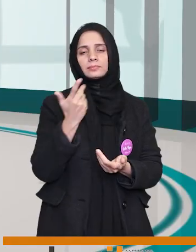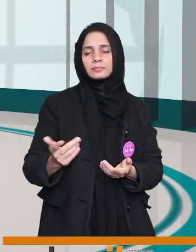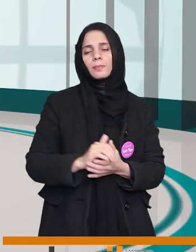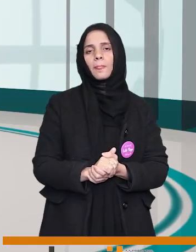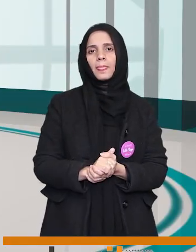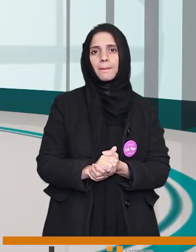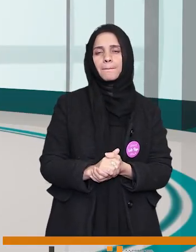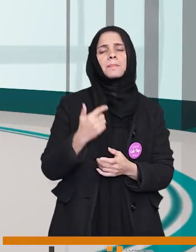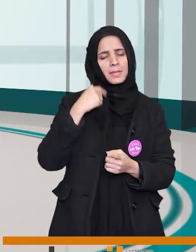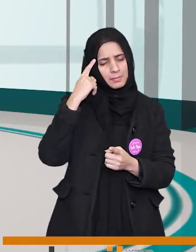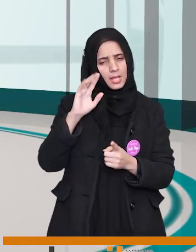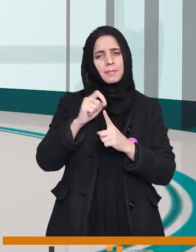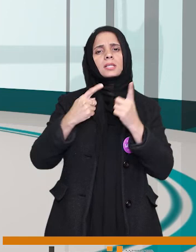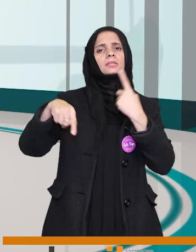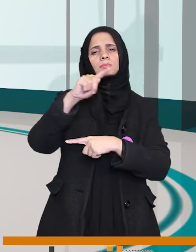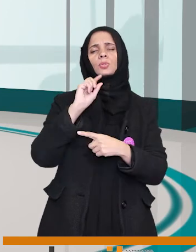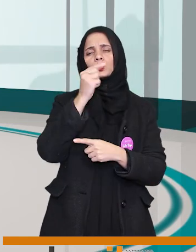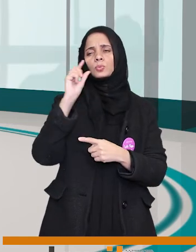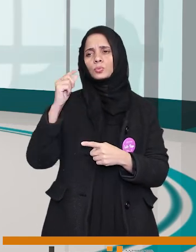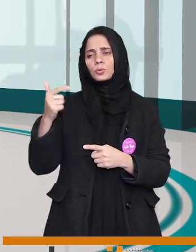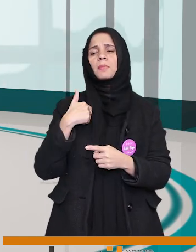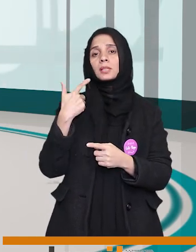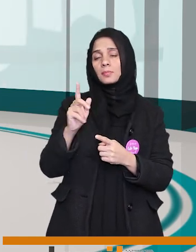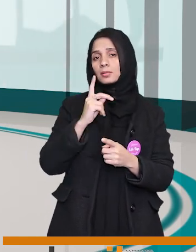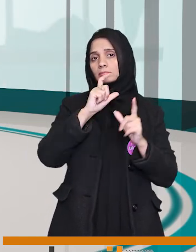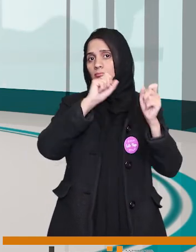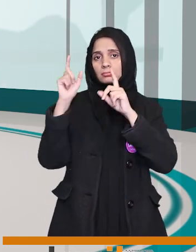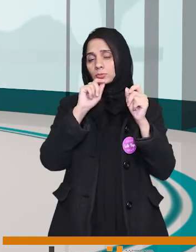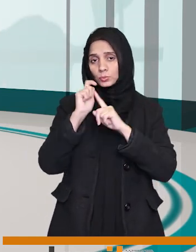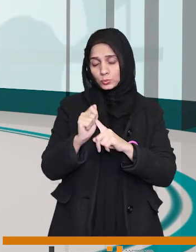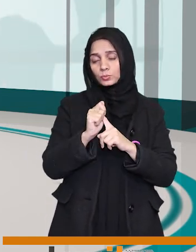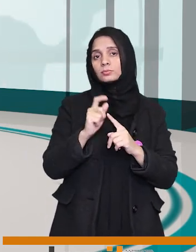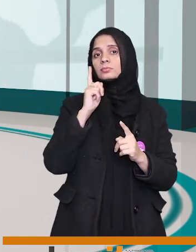whom I will definitely mention here. One of them is a must mention because